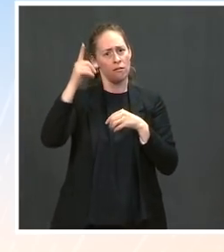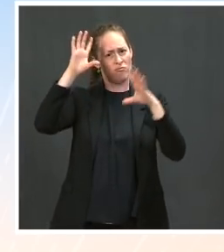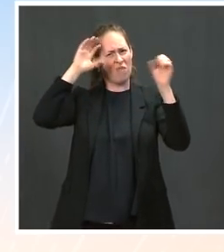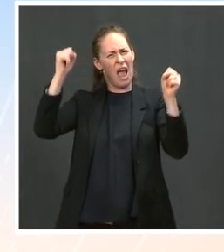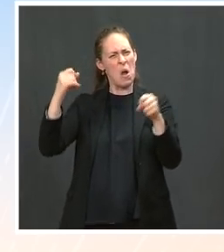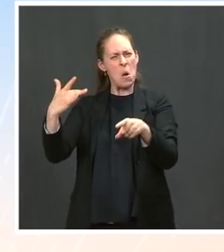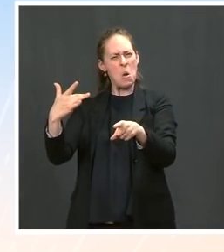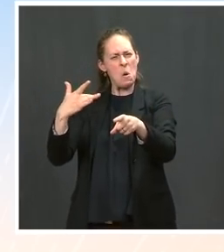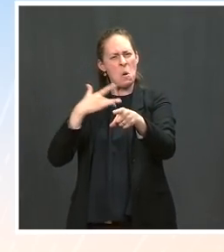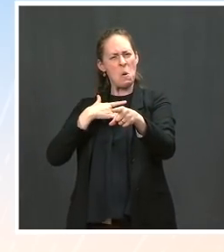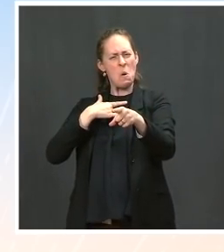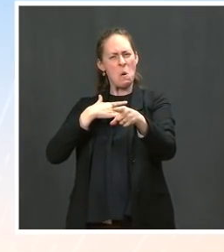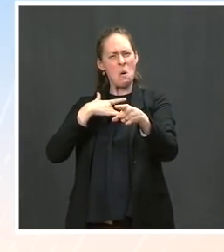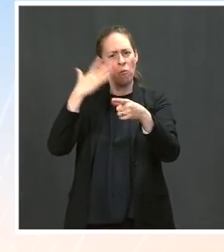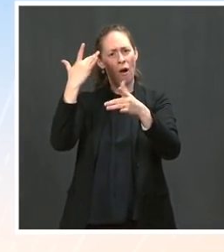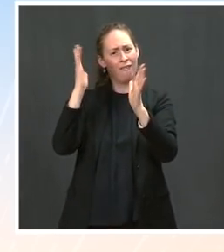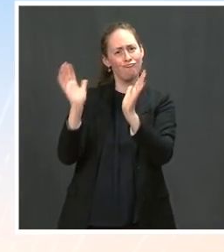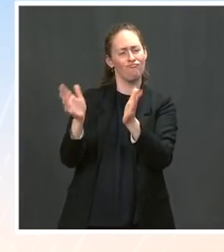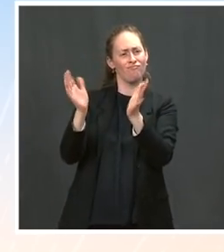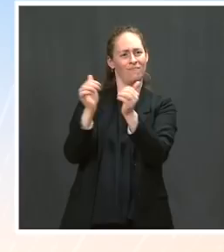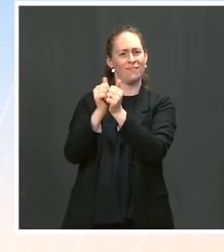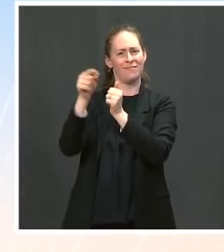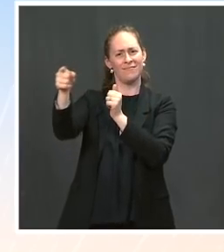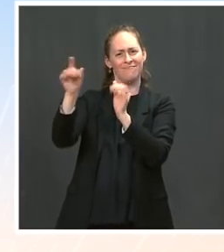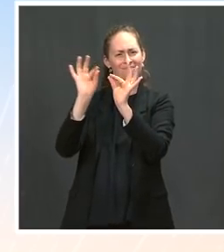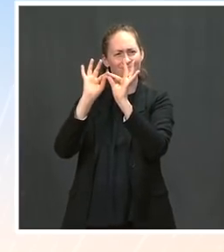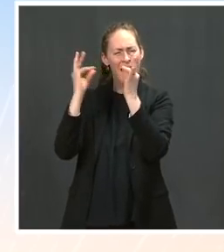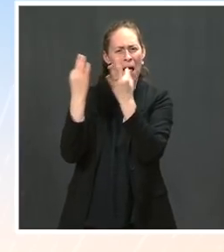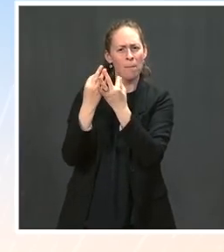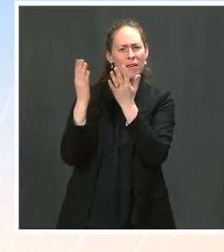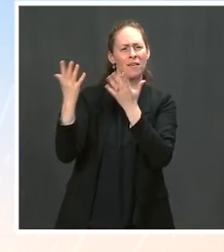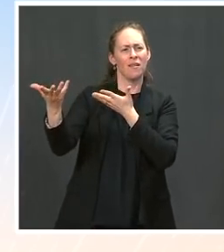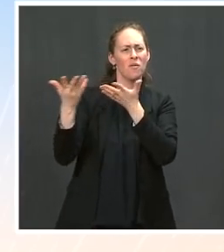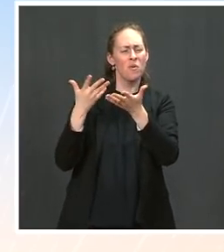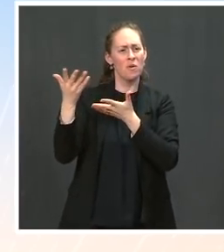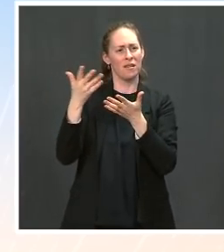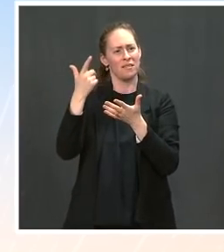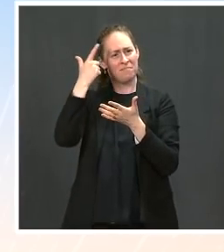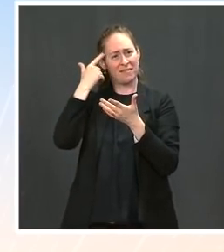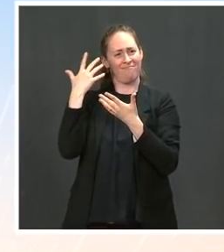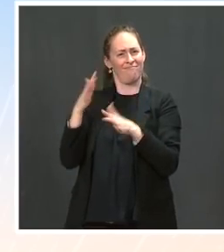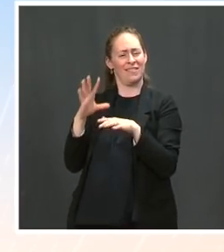with the Floyd family yesterday, as somebody who has lived through loss and trauma himself.